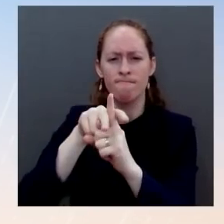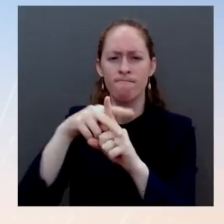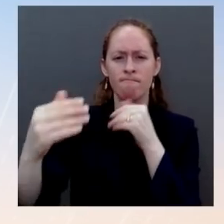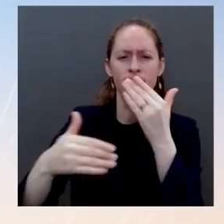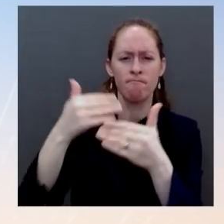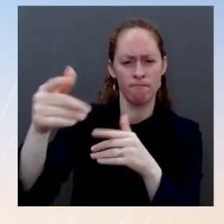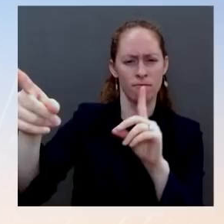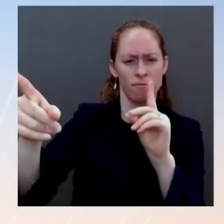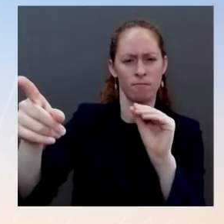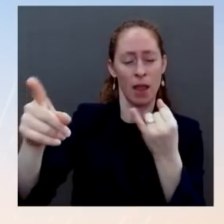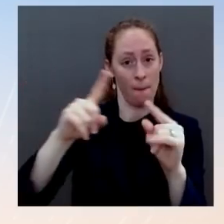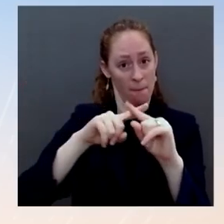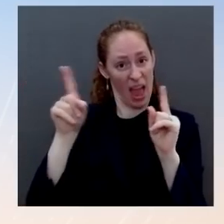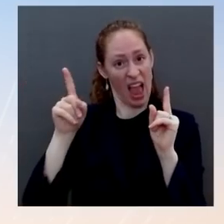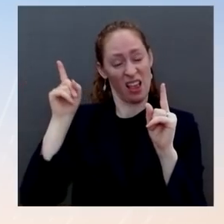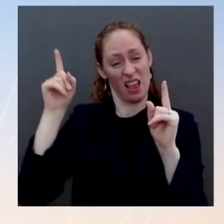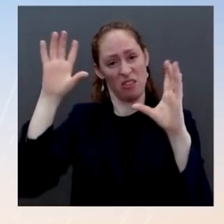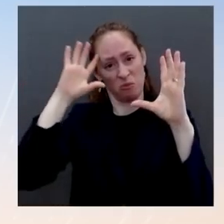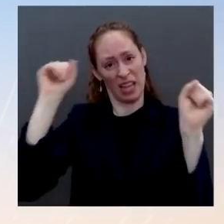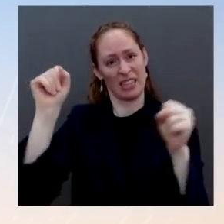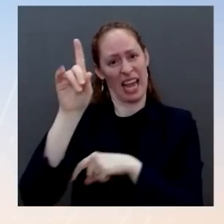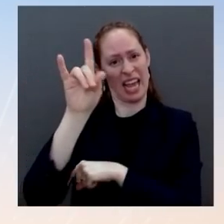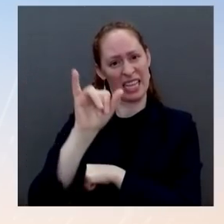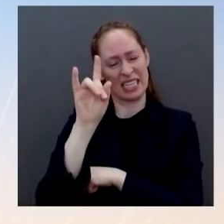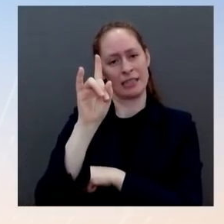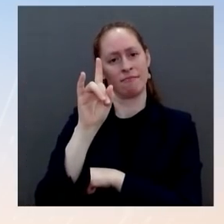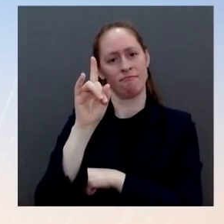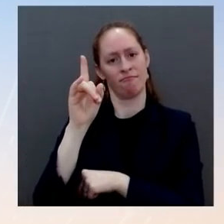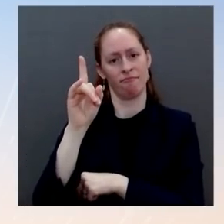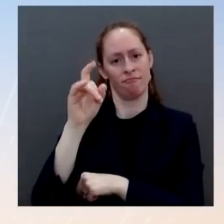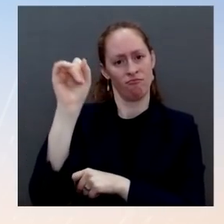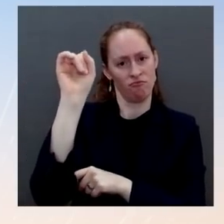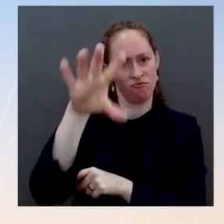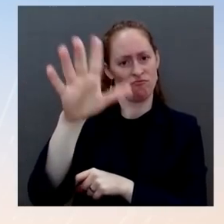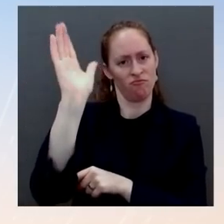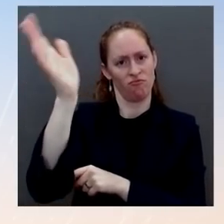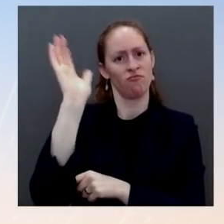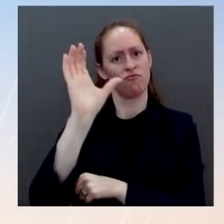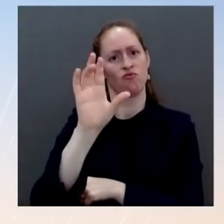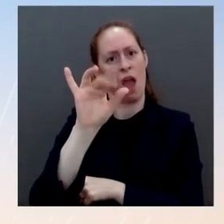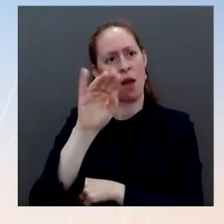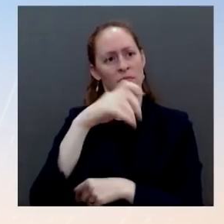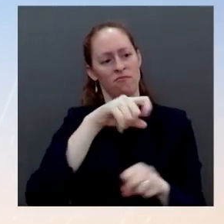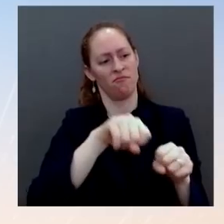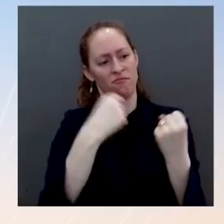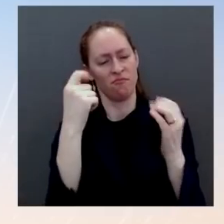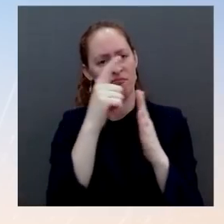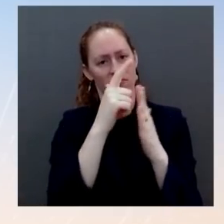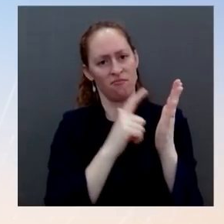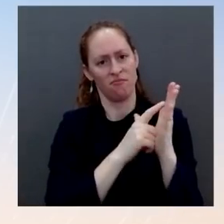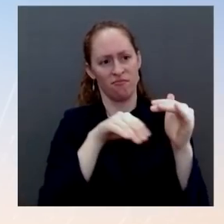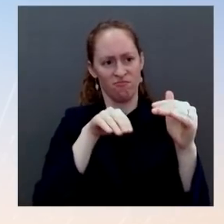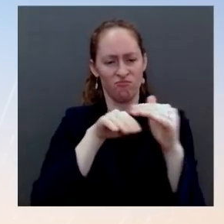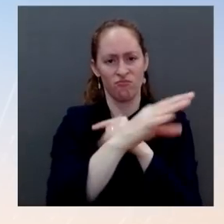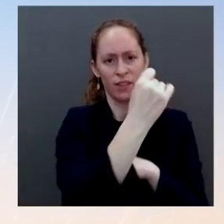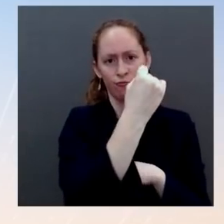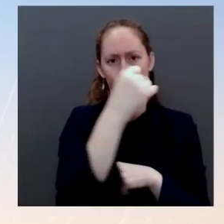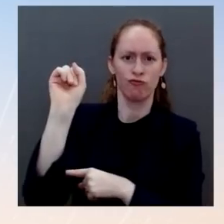Ms. Psaki: He was not making a judgment about or a direction of what the Justice Department should do or how they should behave or act. And I don't think that the Justice Department